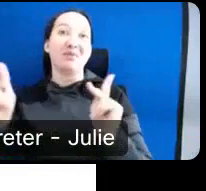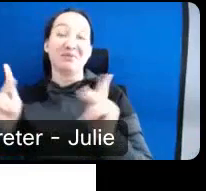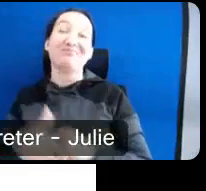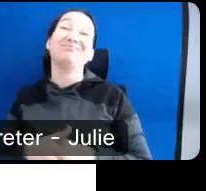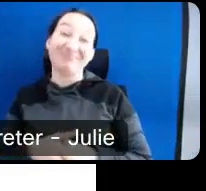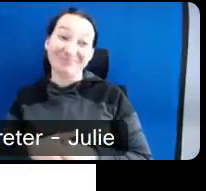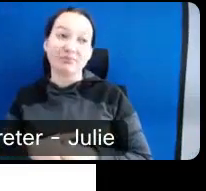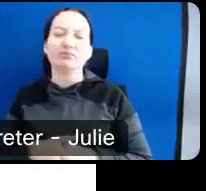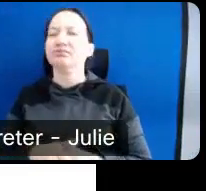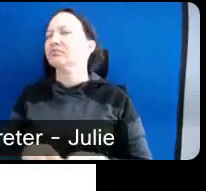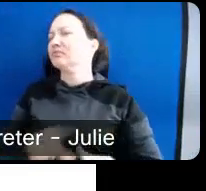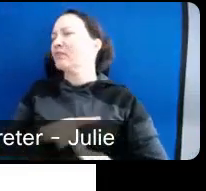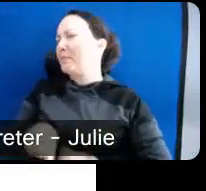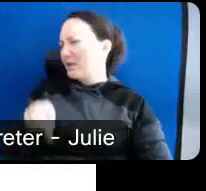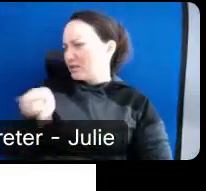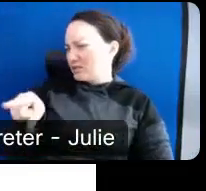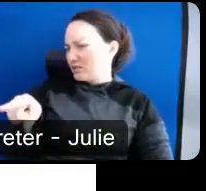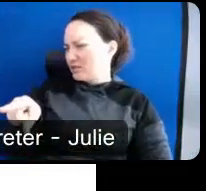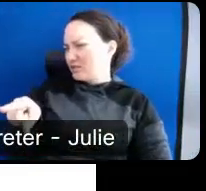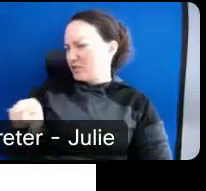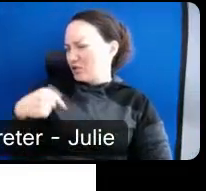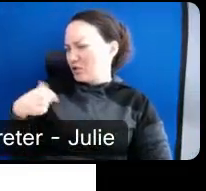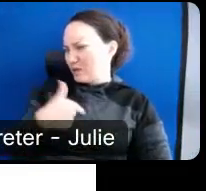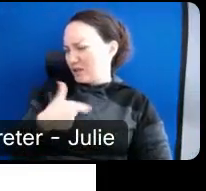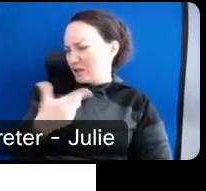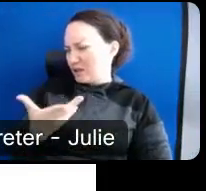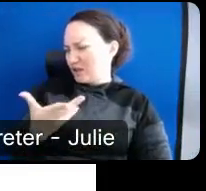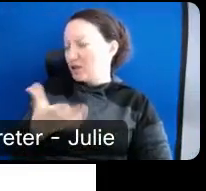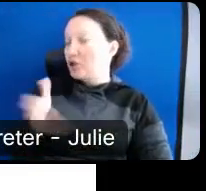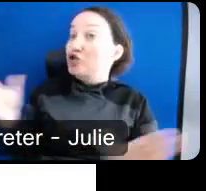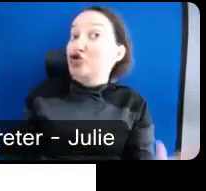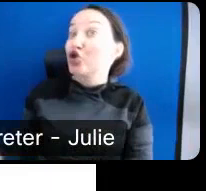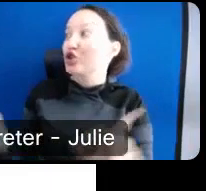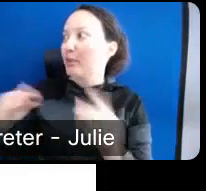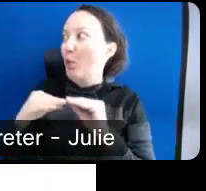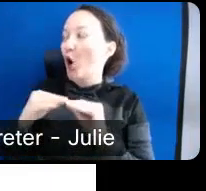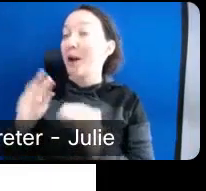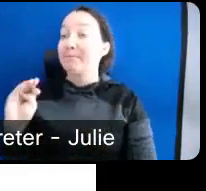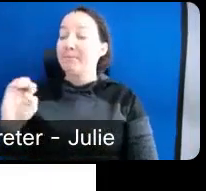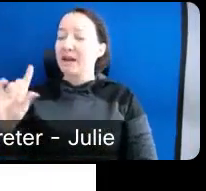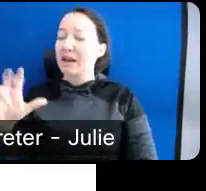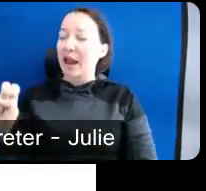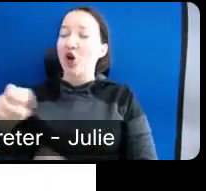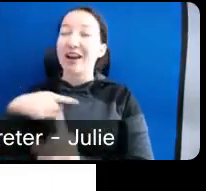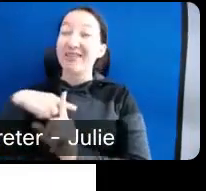But your point on, should we be encouraging people more to Medicare manager or just.